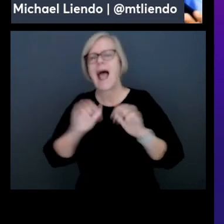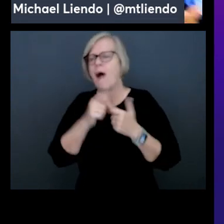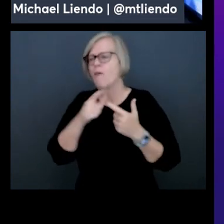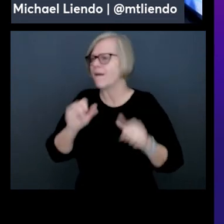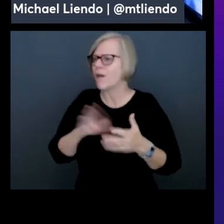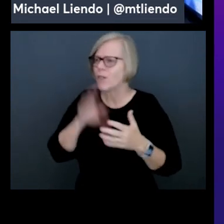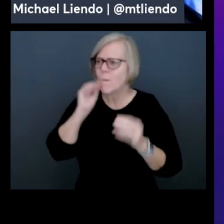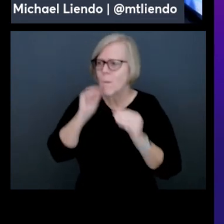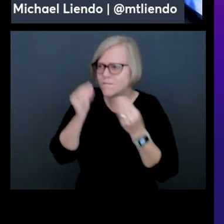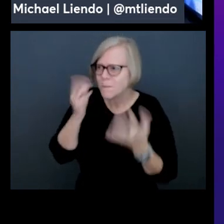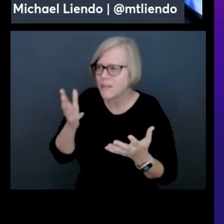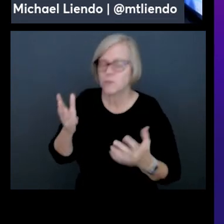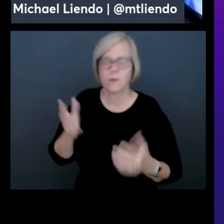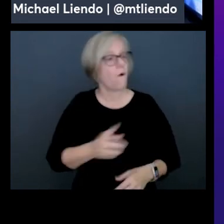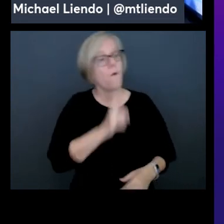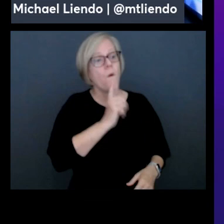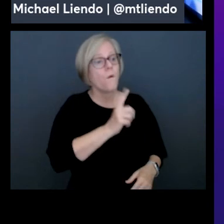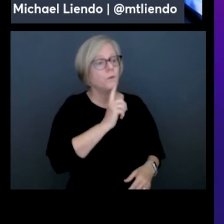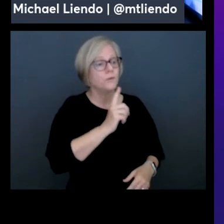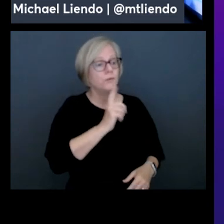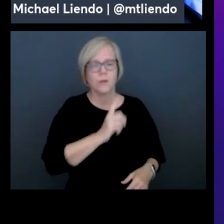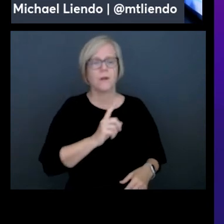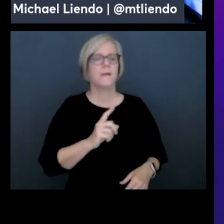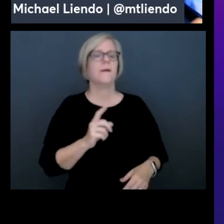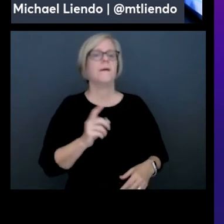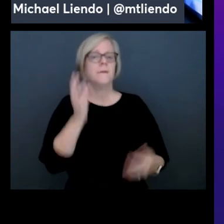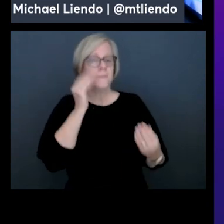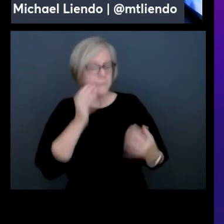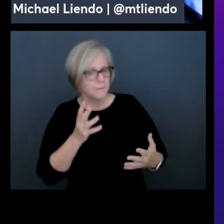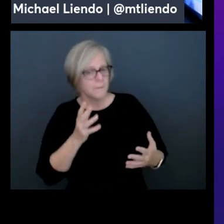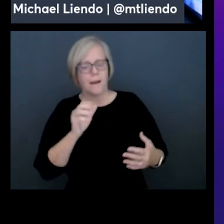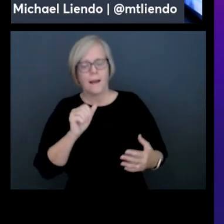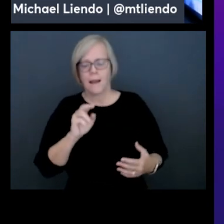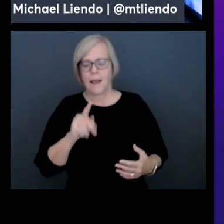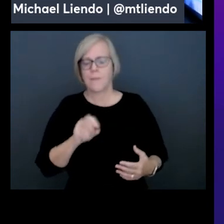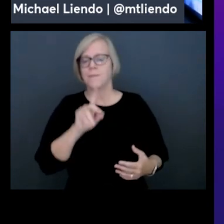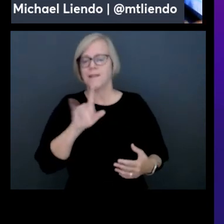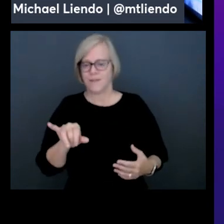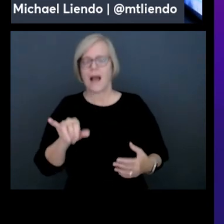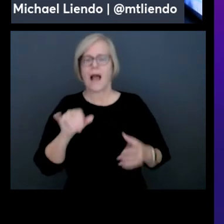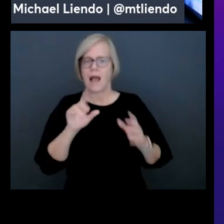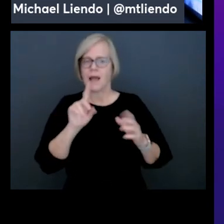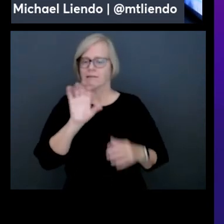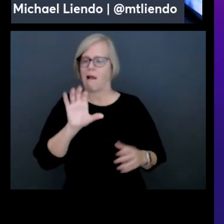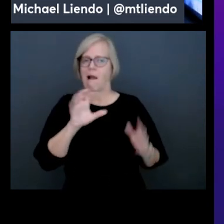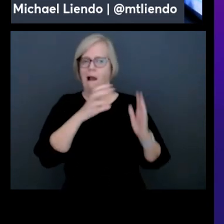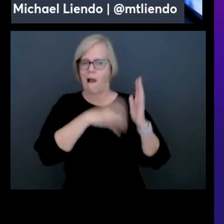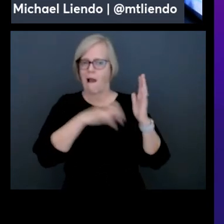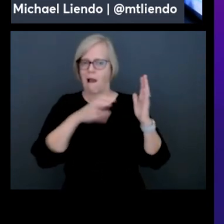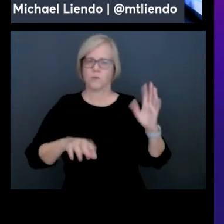Yeah, definitely. What I would say is the Amplify docs is an excellent resource as well as the AWS docs.